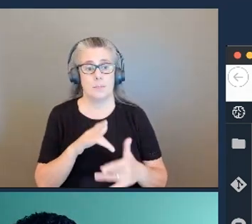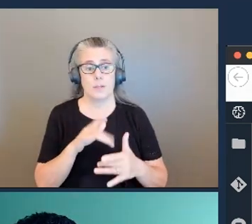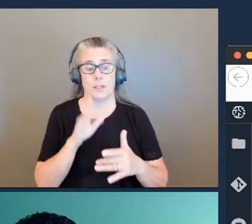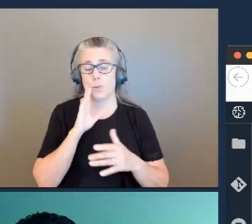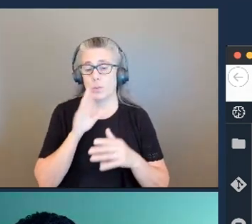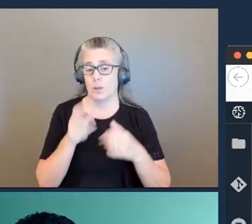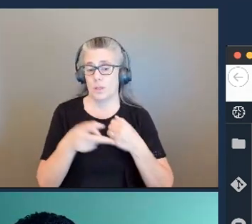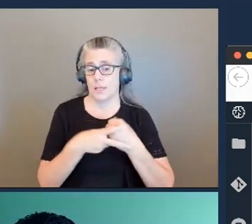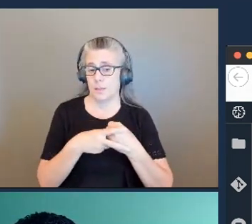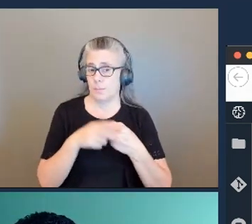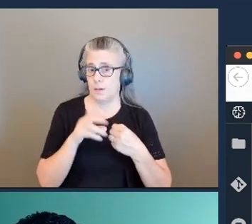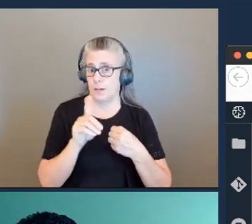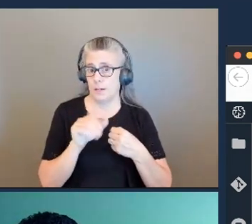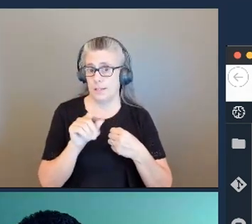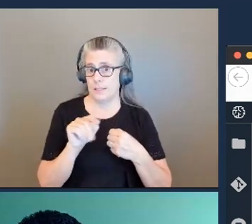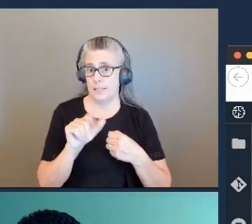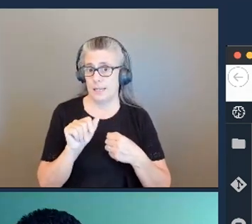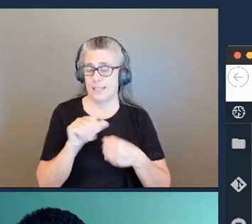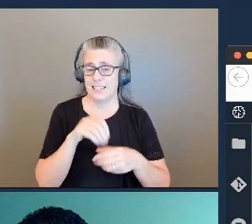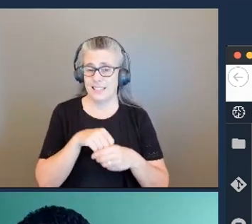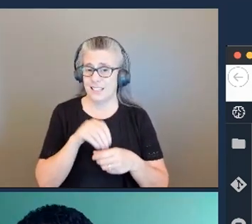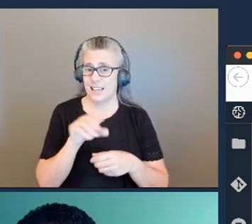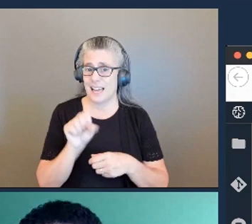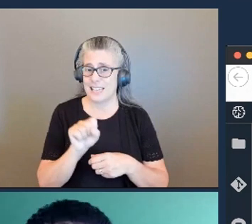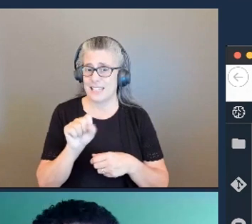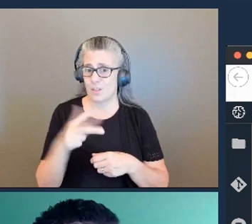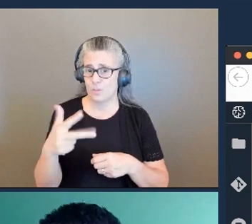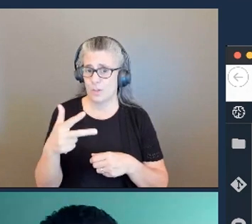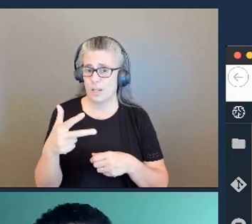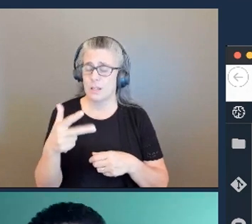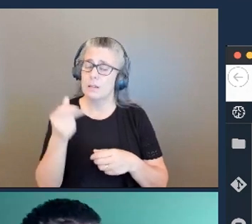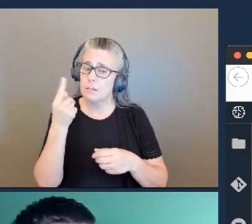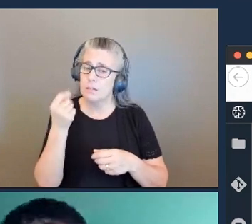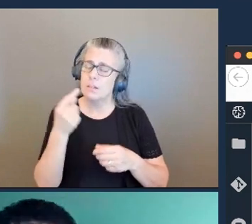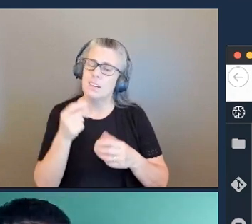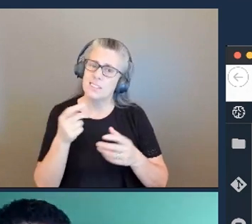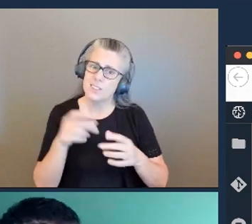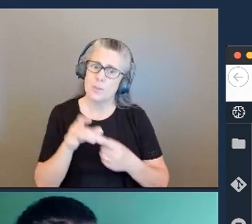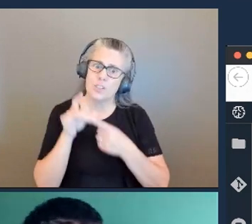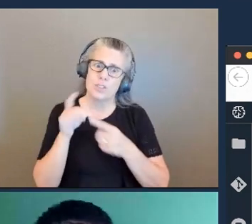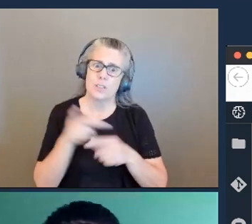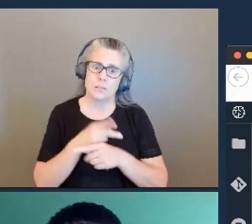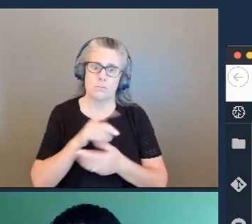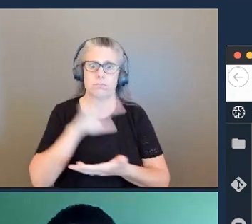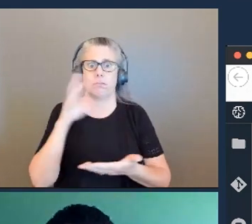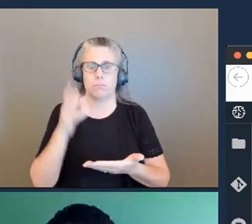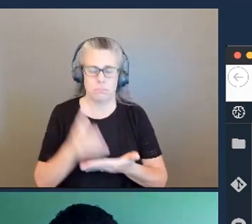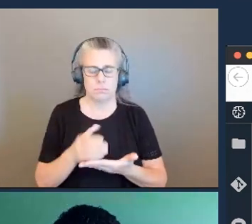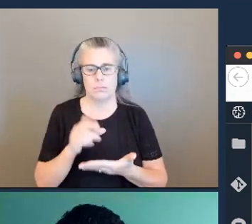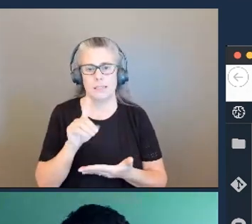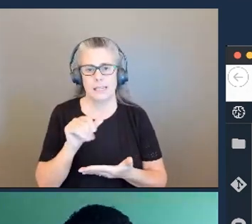especially when you're dealing with large volumes of data and you're training models on gigabytes of data,